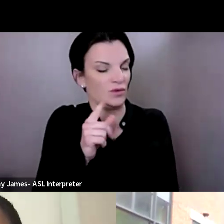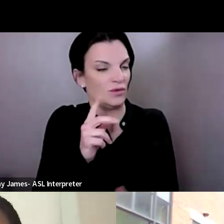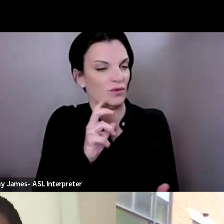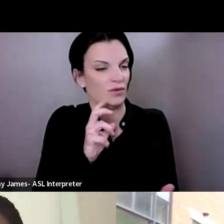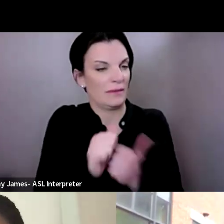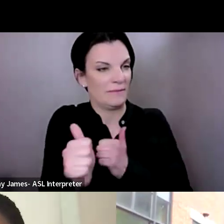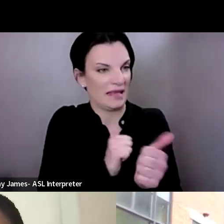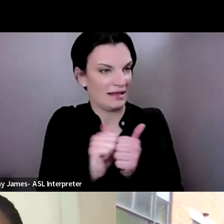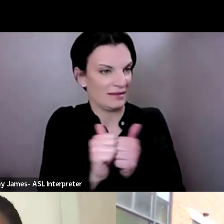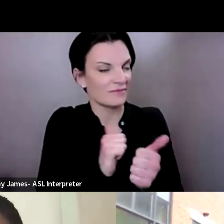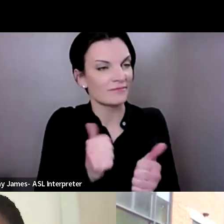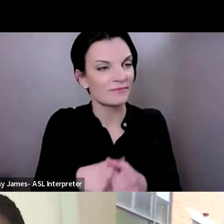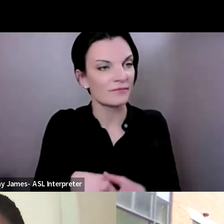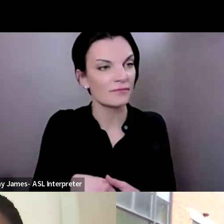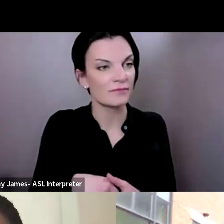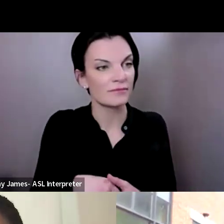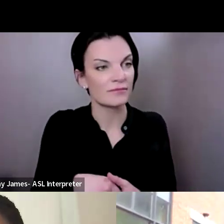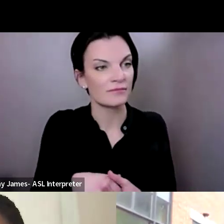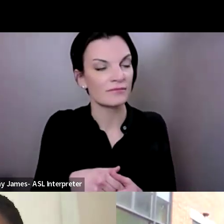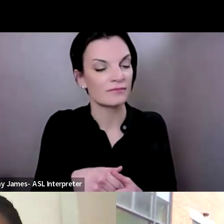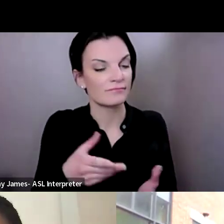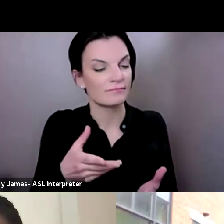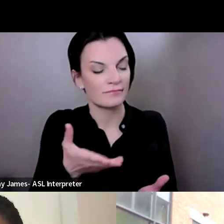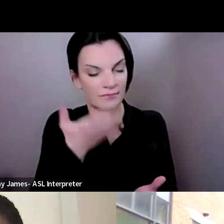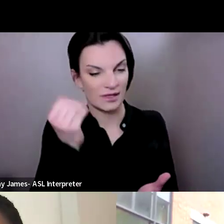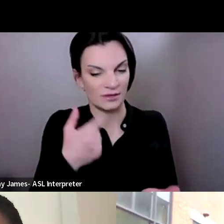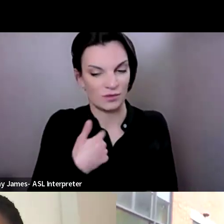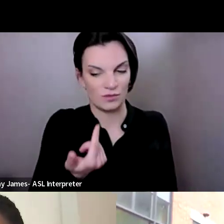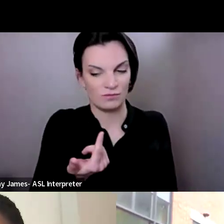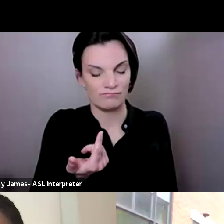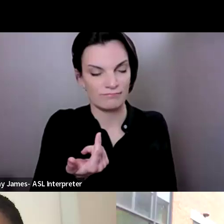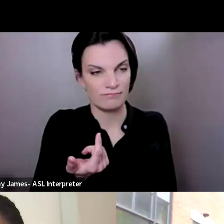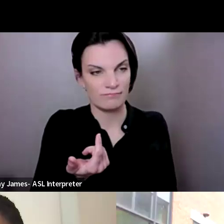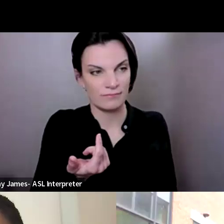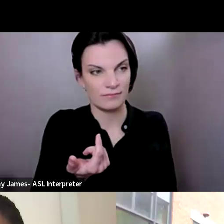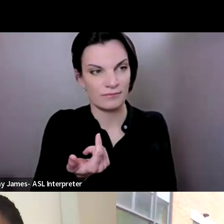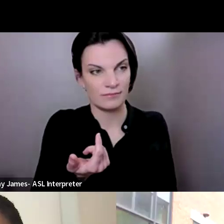is we've never actually been able to compete with ideas because nobody has enough resources to have